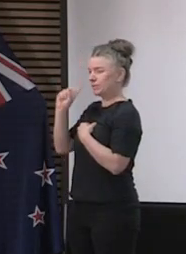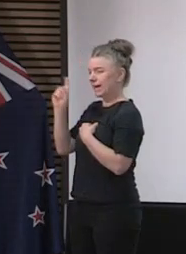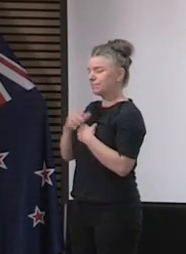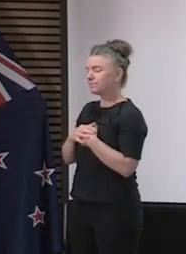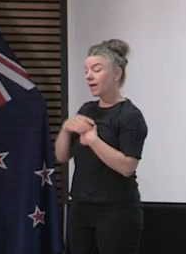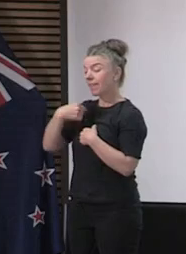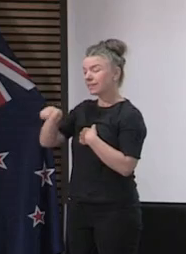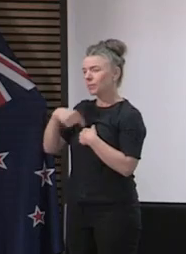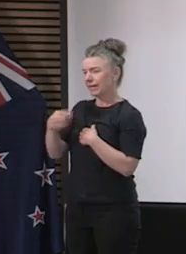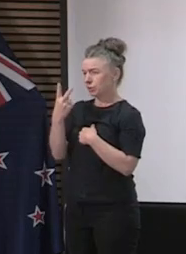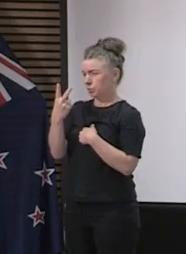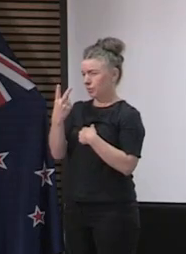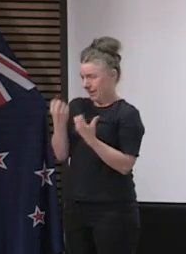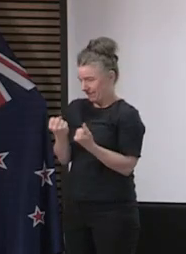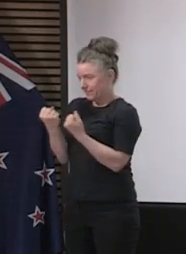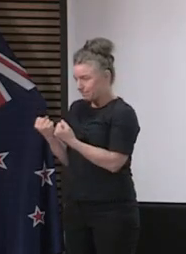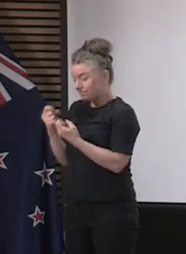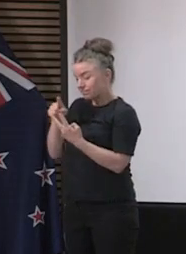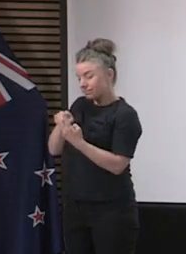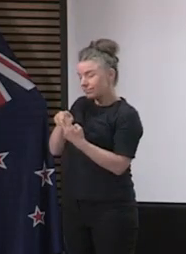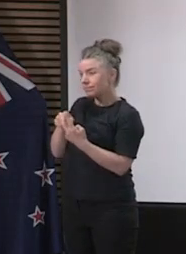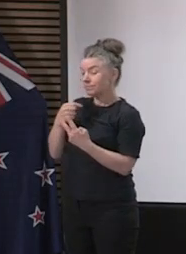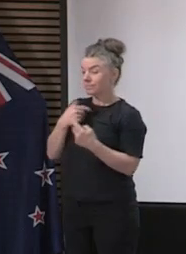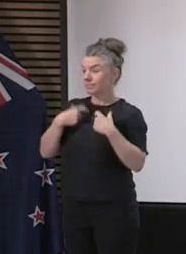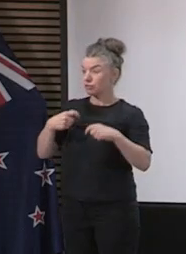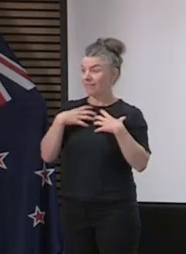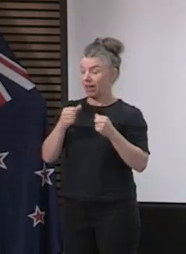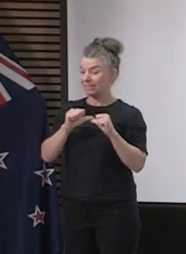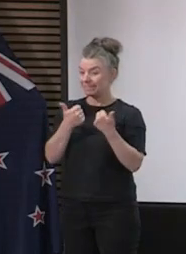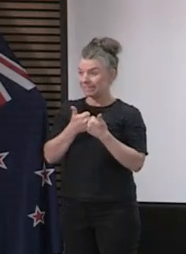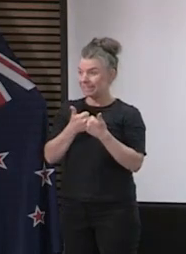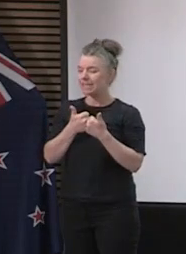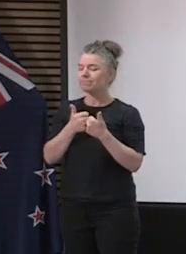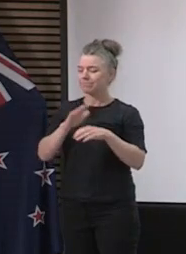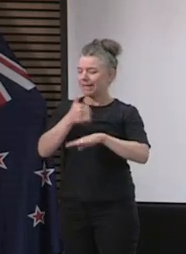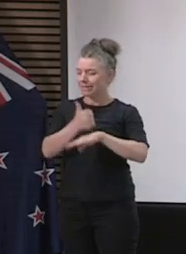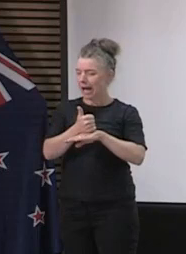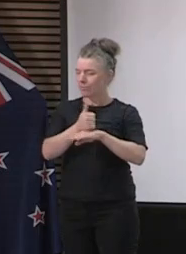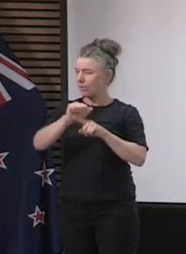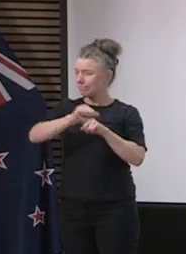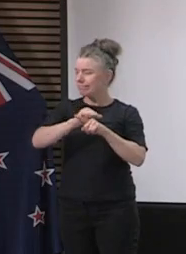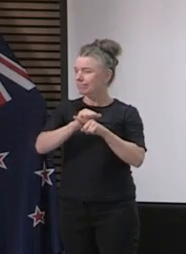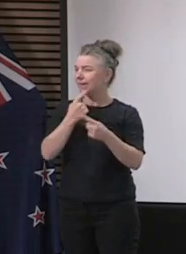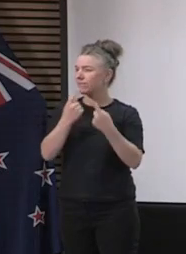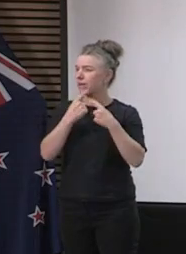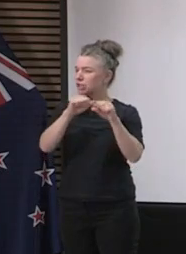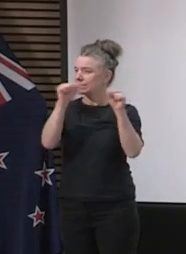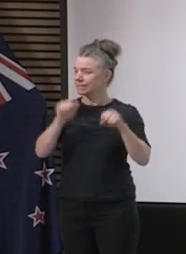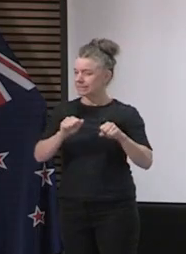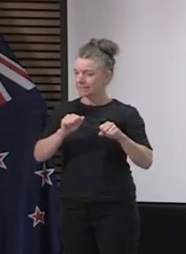expecting a further report from by tend of today there. Are two key things happening this week. One is the ministry